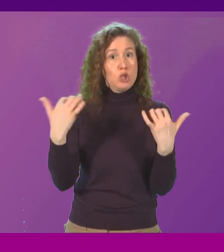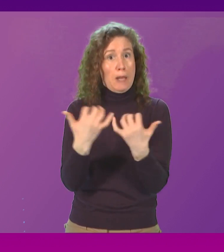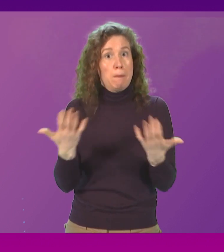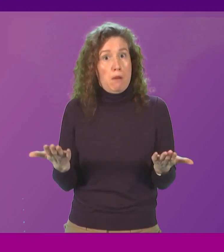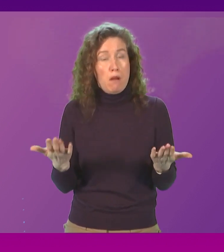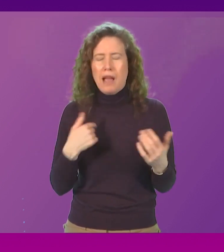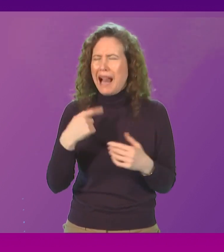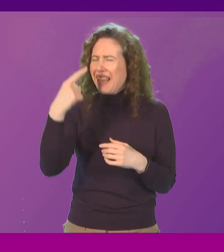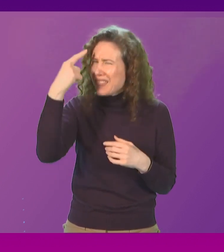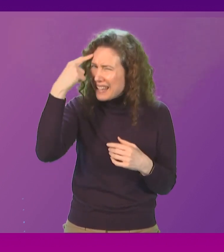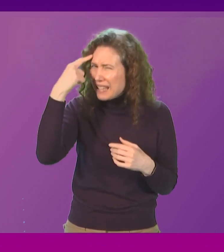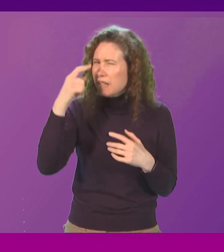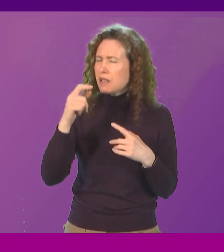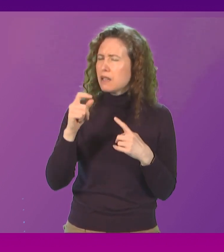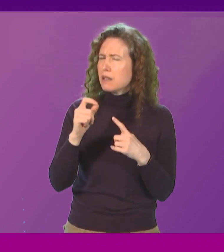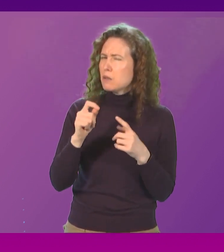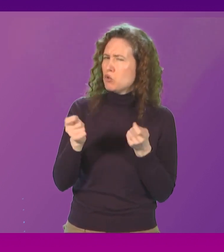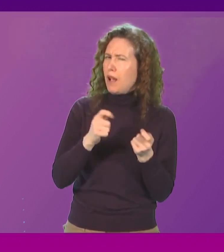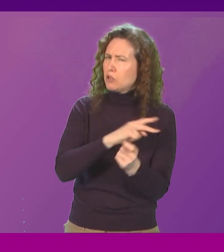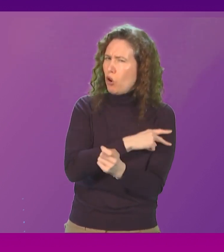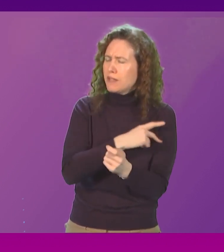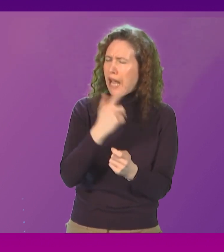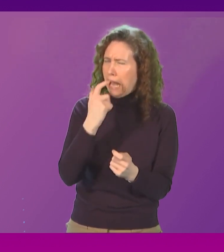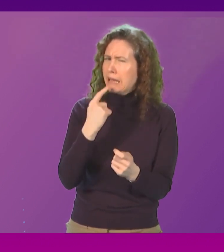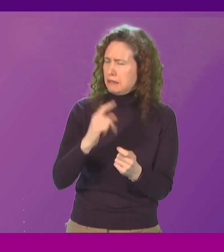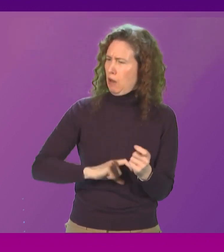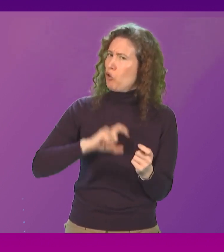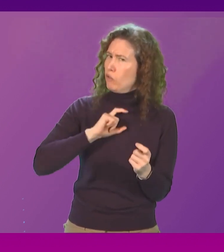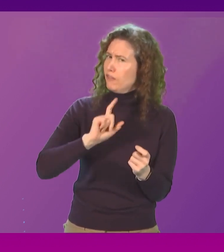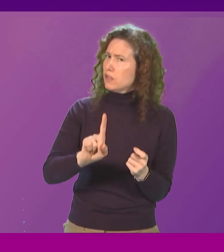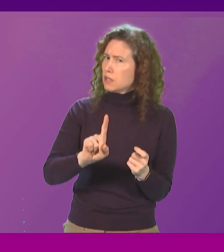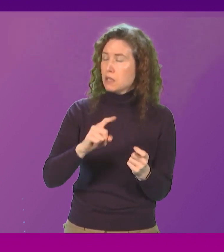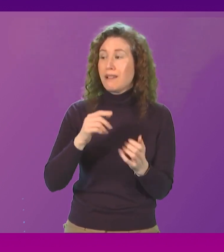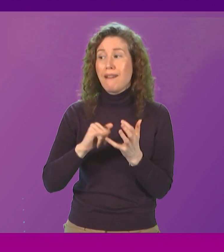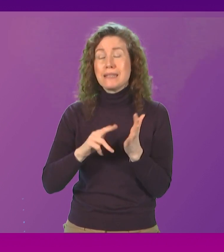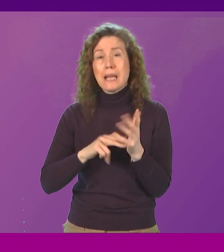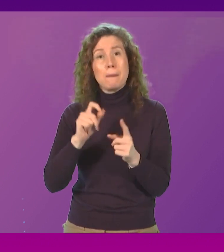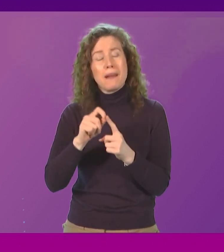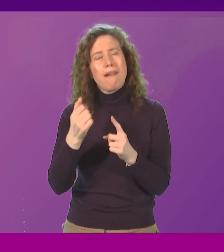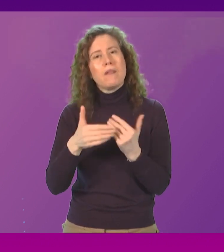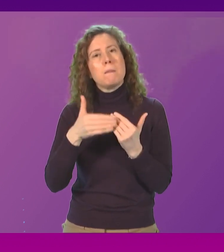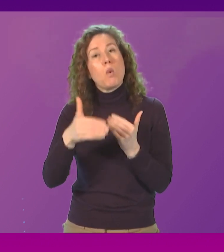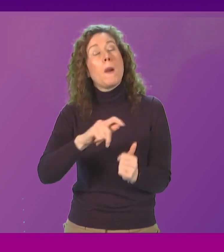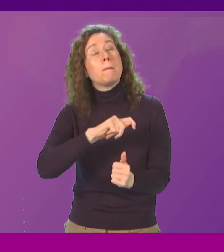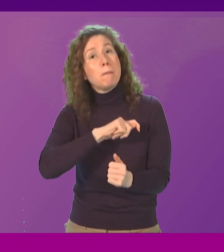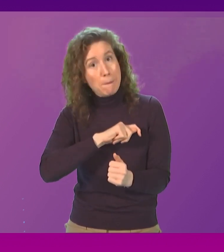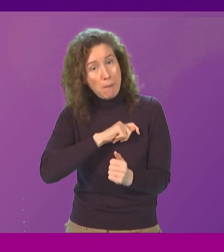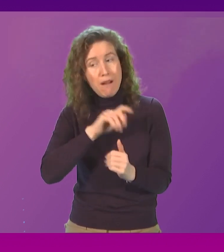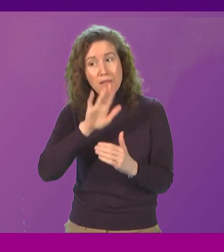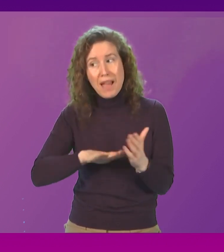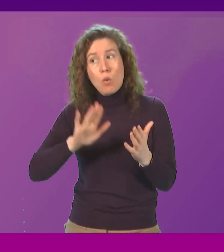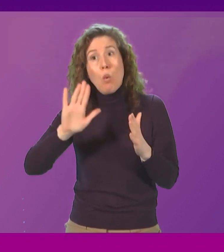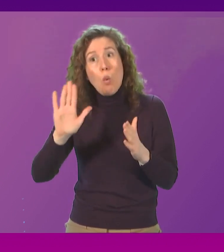that I can say with some confidence that the SNP has more members than all other parties